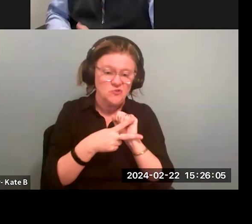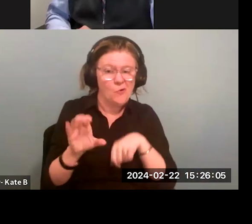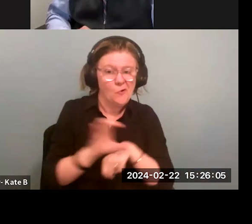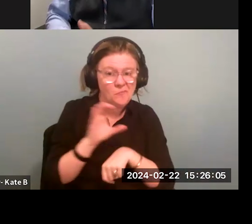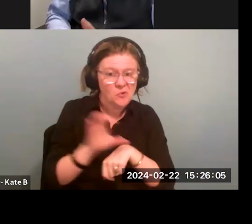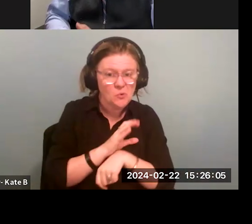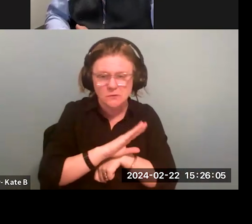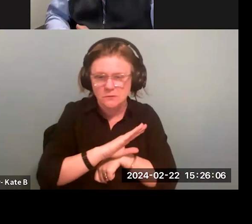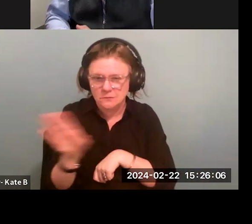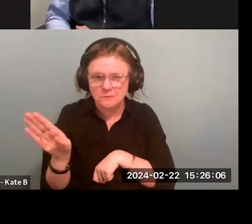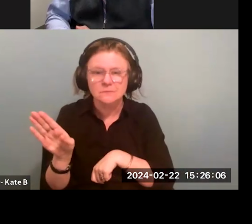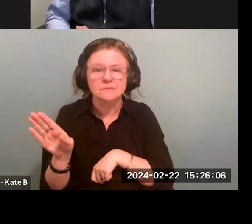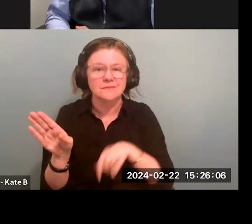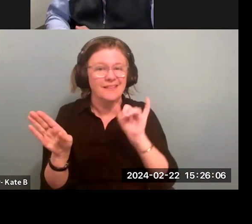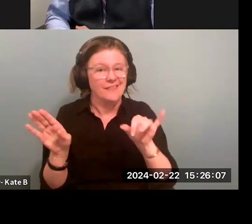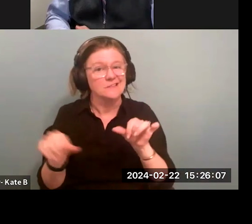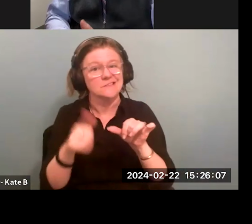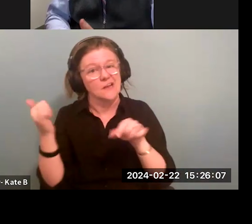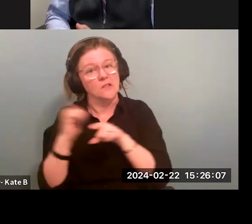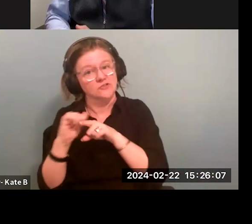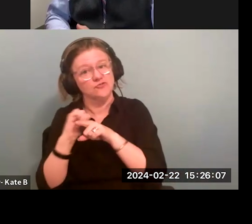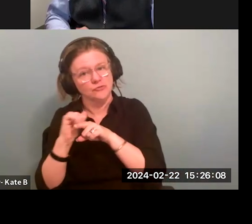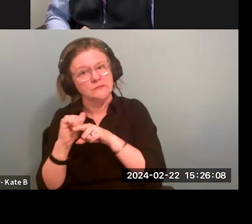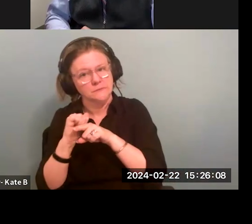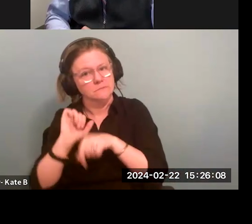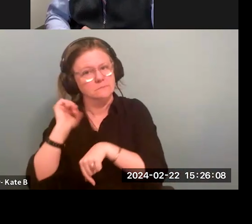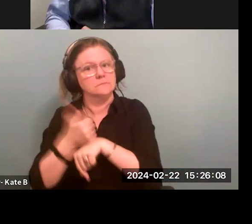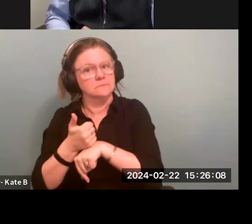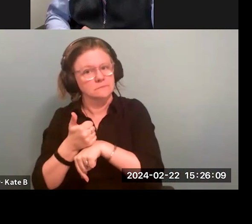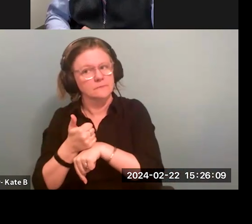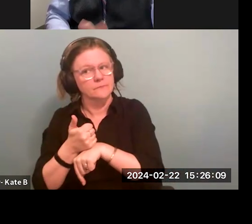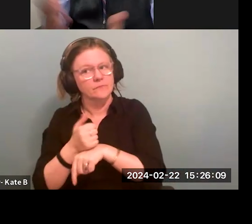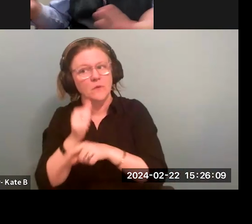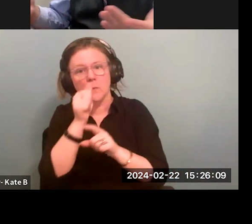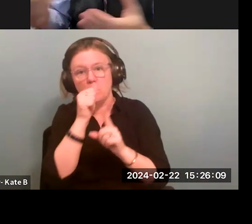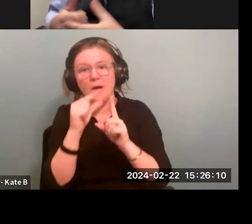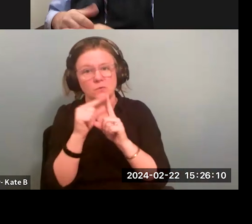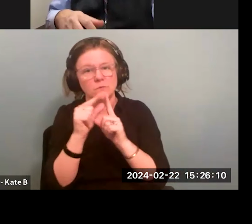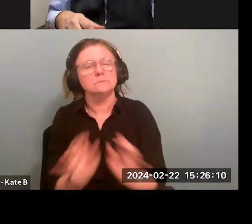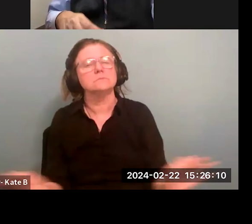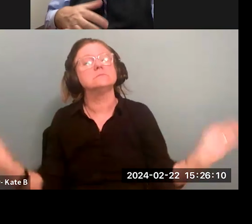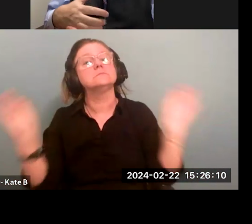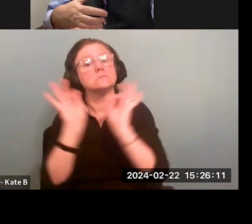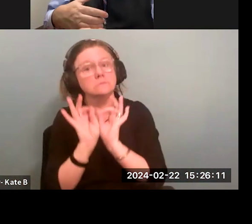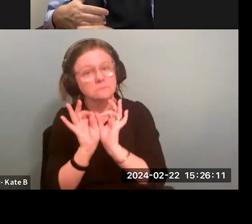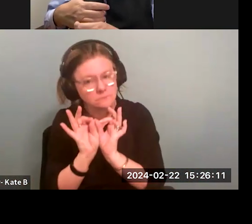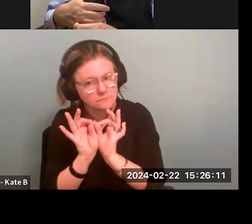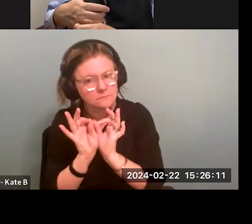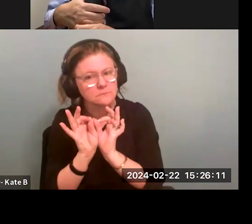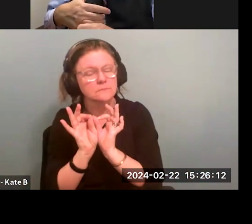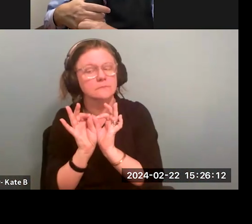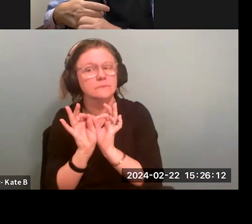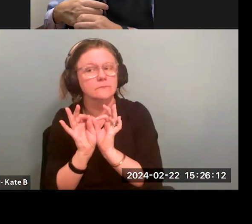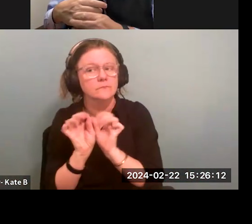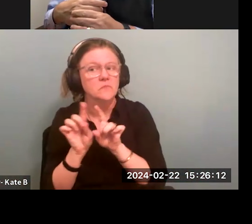That's a whole nother training that we should do, but passwords are really, really important. And maybe getting a little notebook